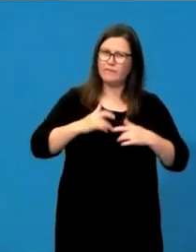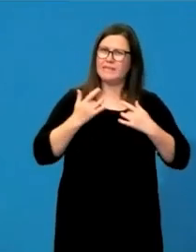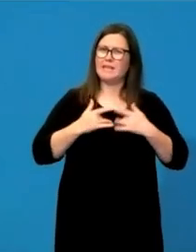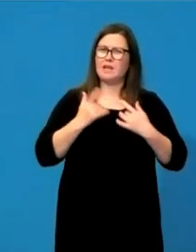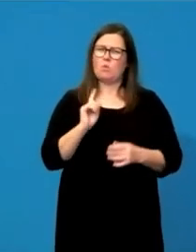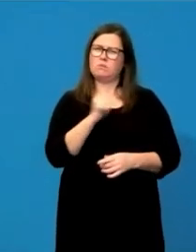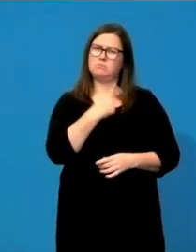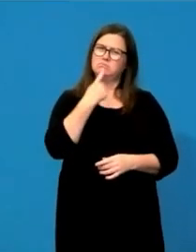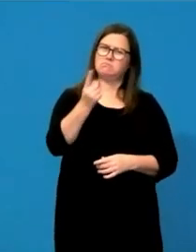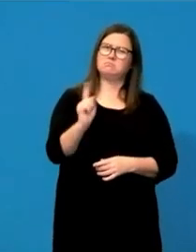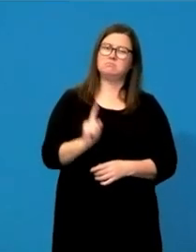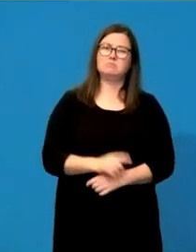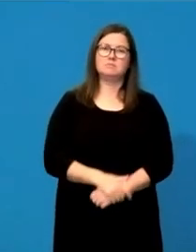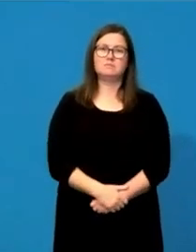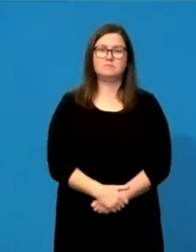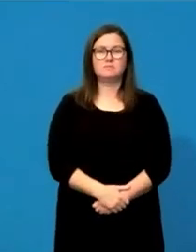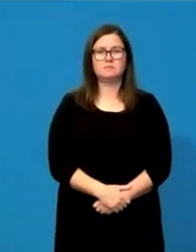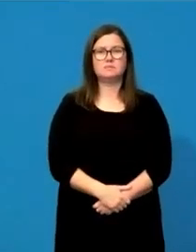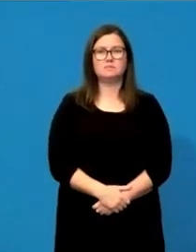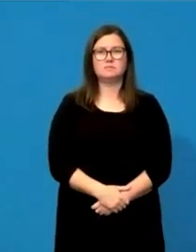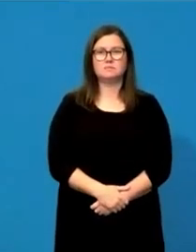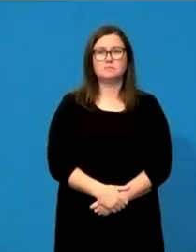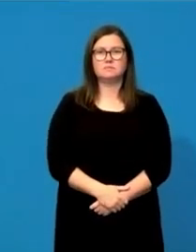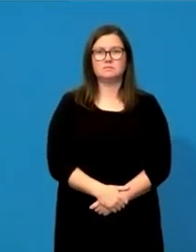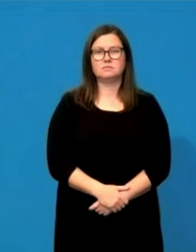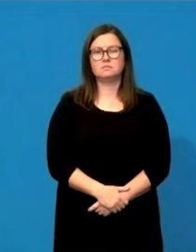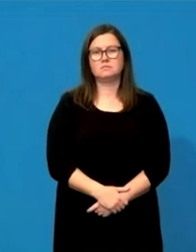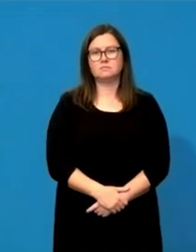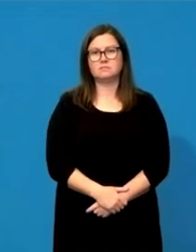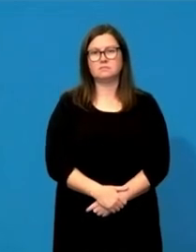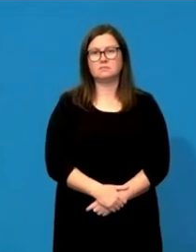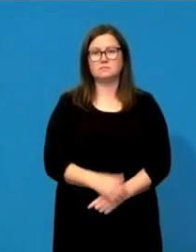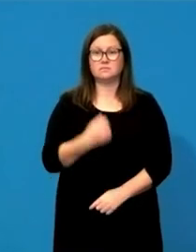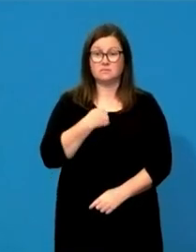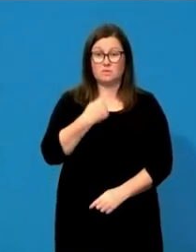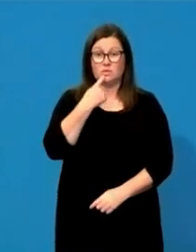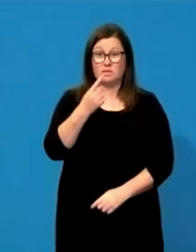Well, I would tell them to come out and see for yourself, the struggle that we